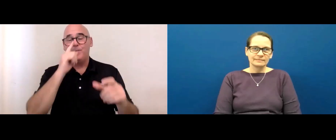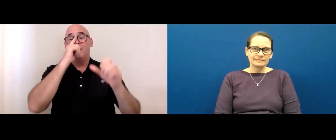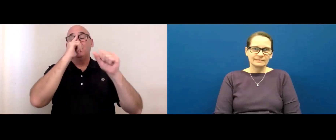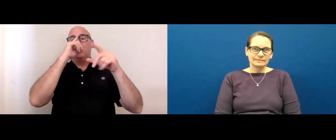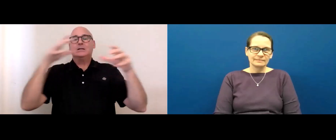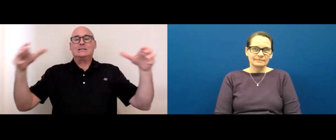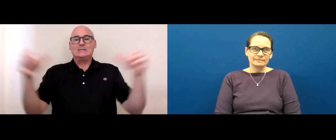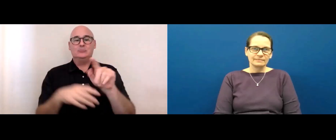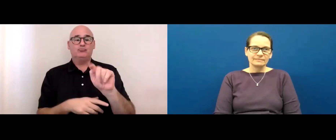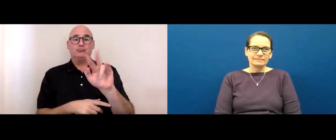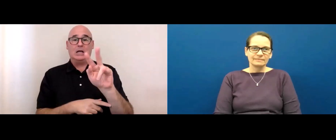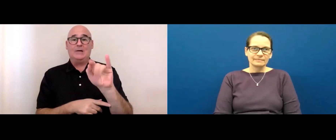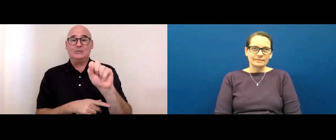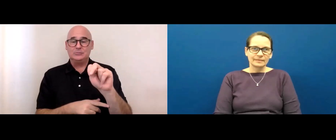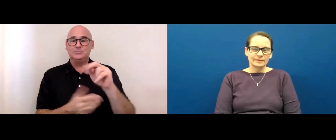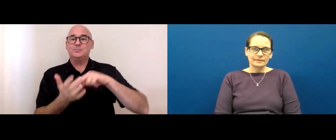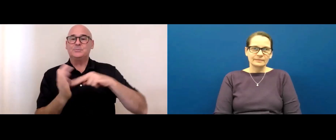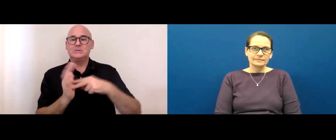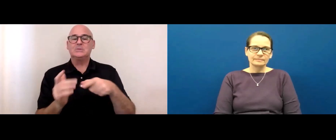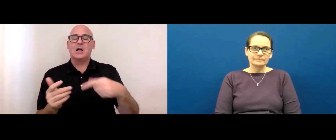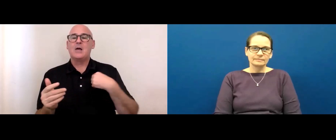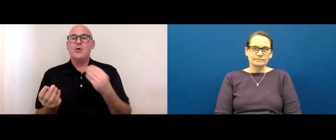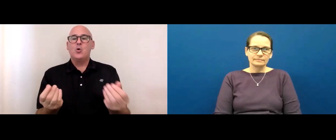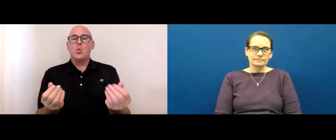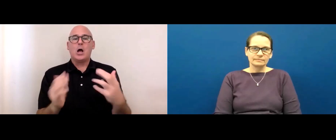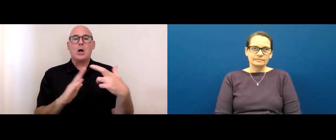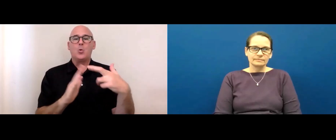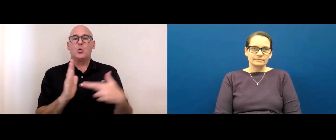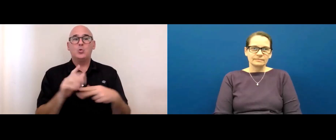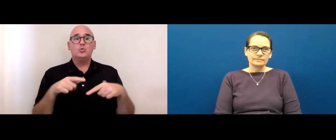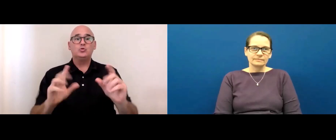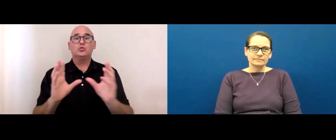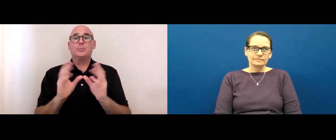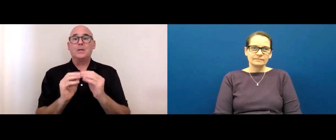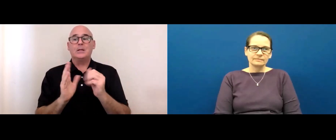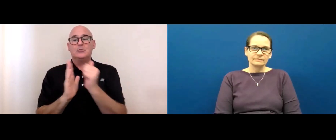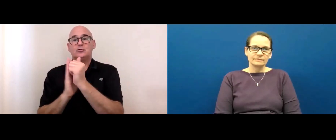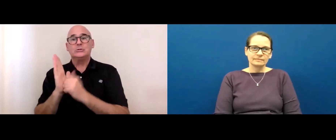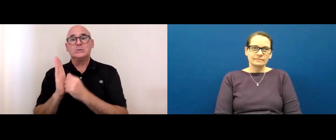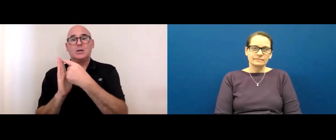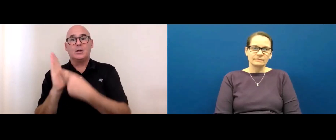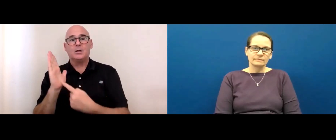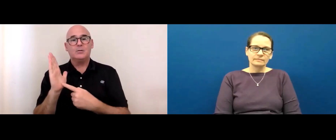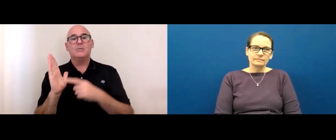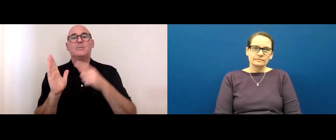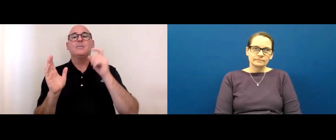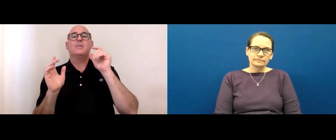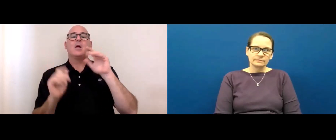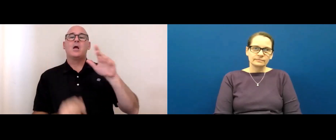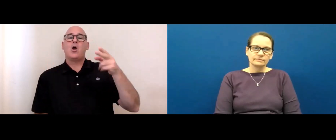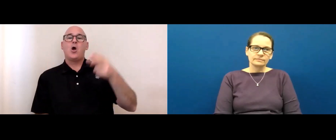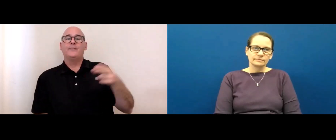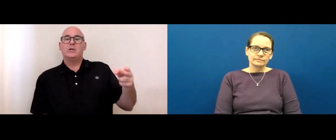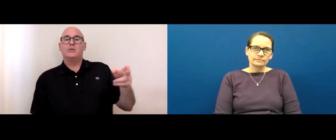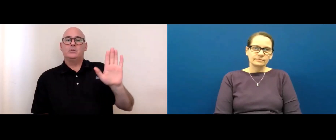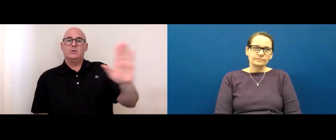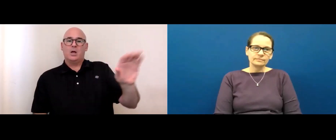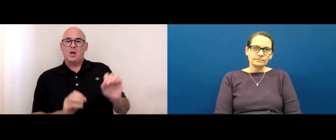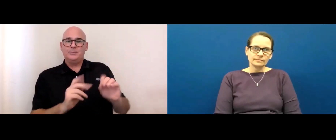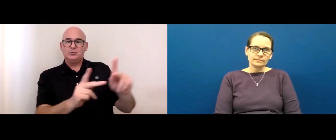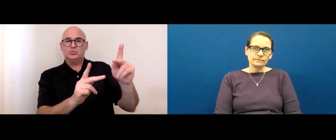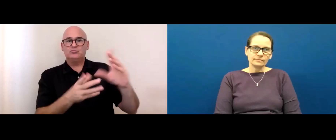groups to make it work in the community so it meant we need to have ground rules and an agenda